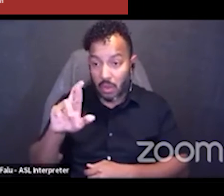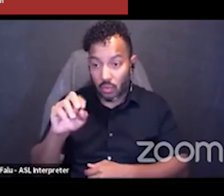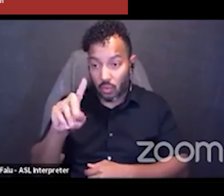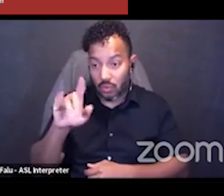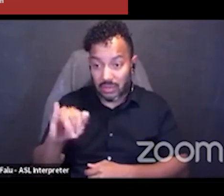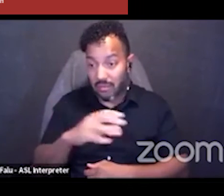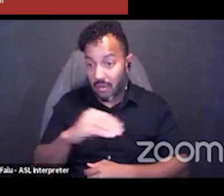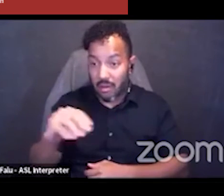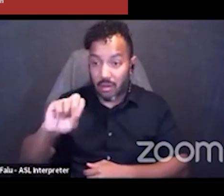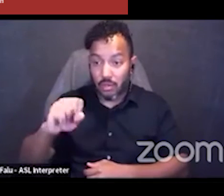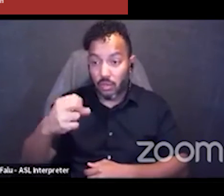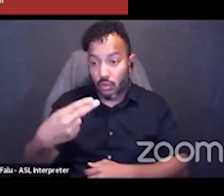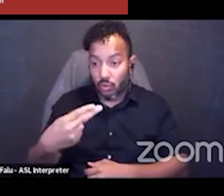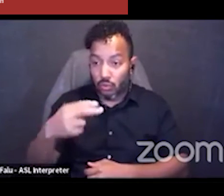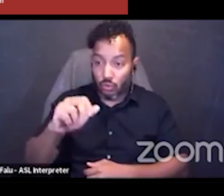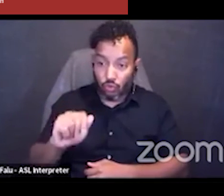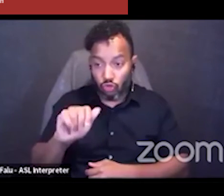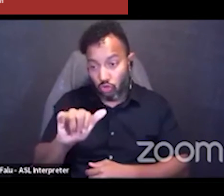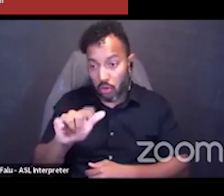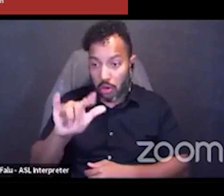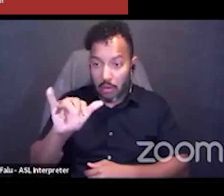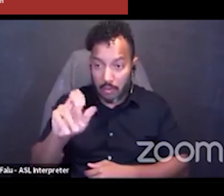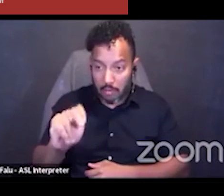Strategies.